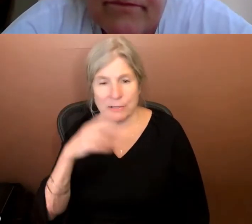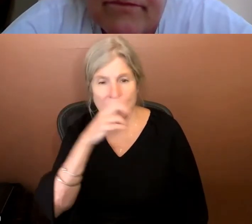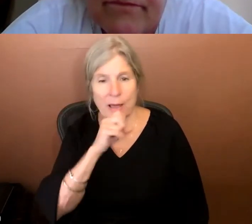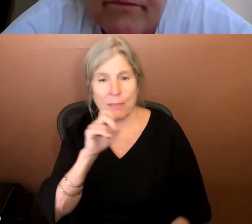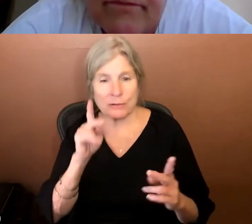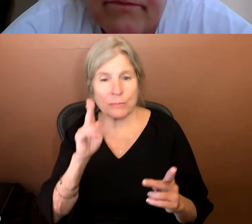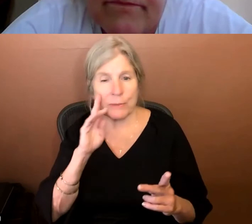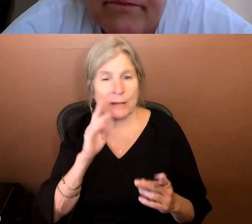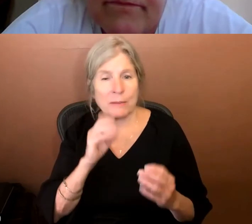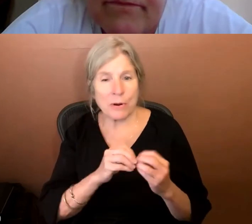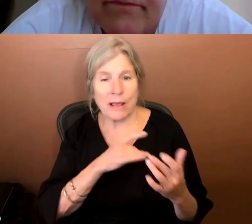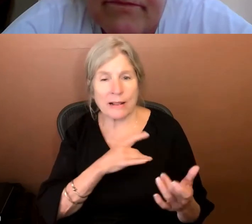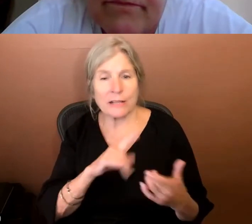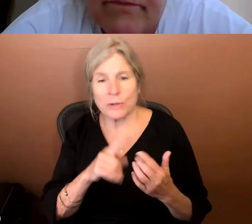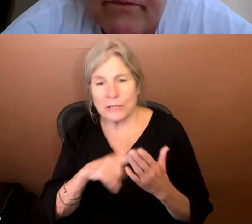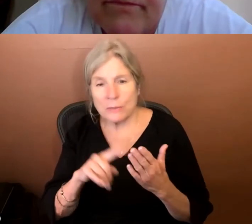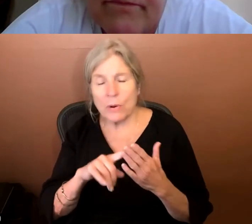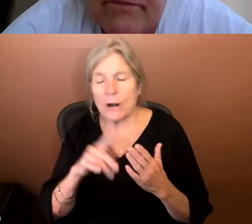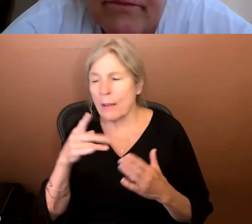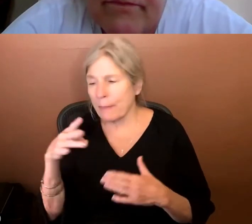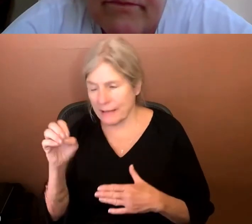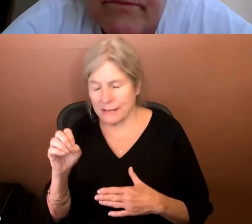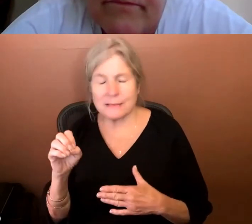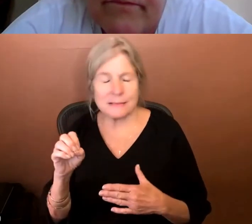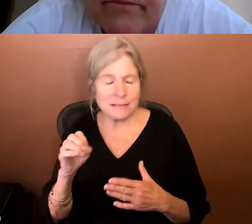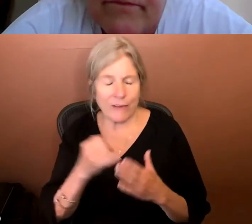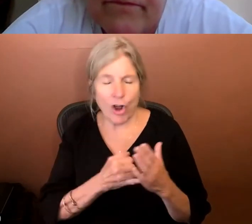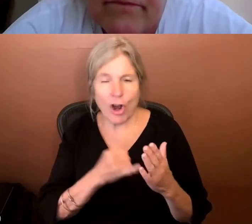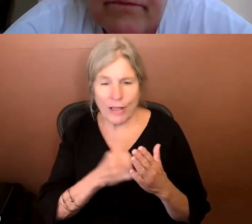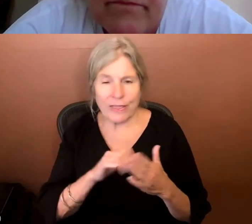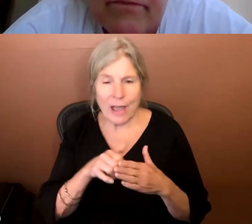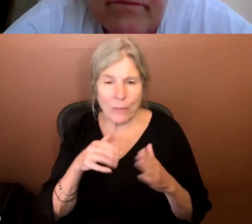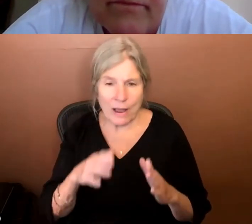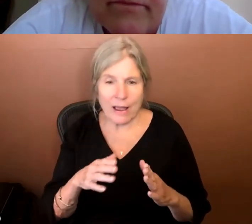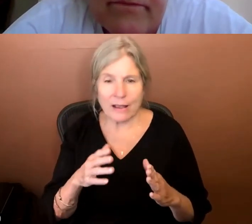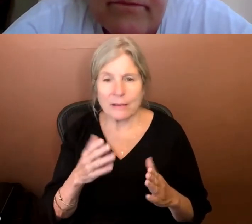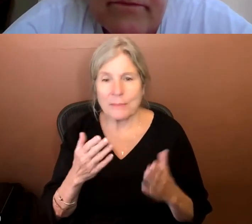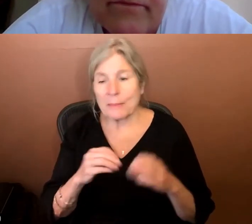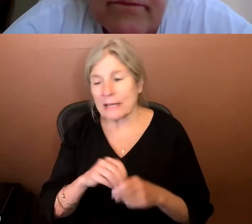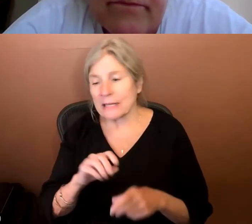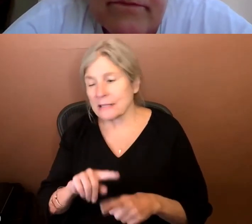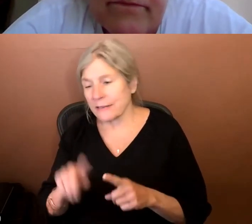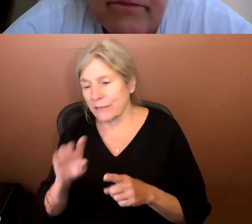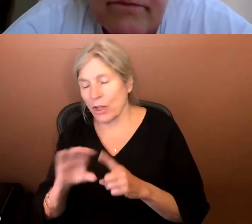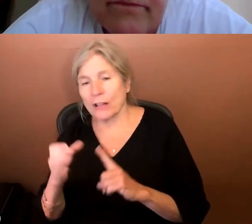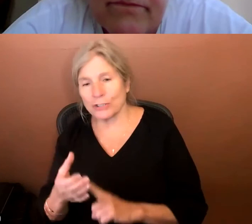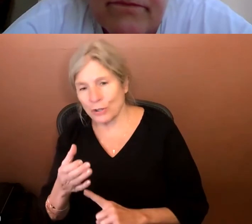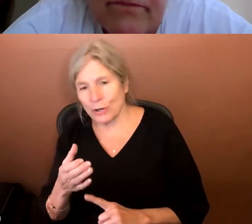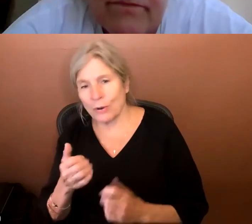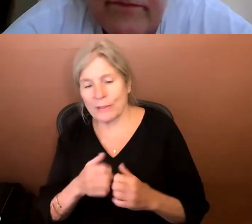likely to explore a piece in that way. Perhaps in a different culture with a different writing system